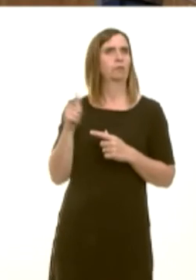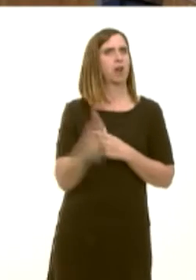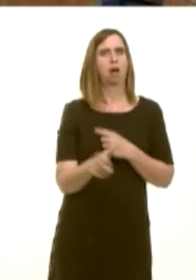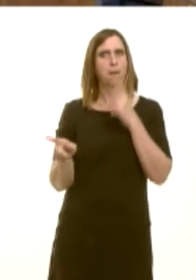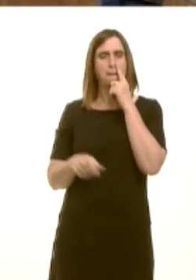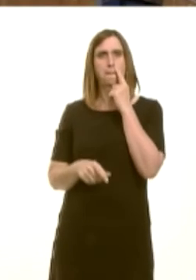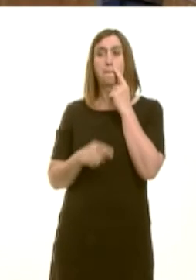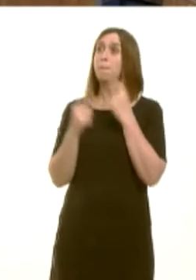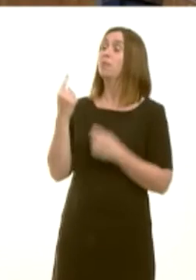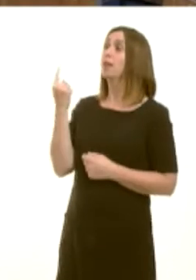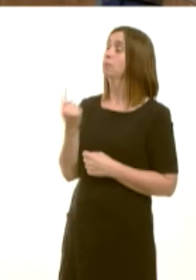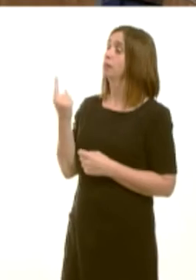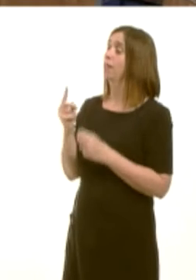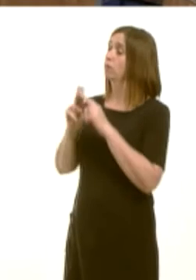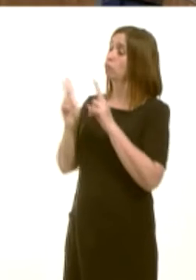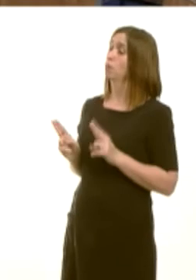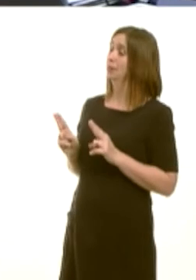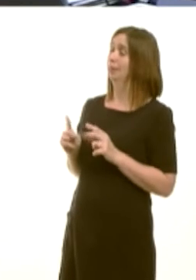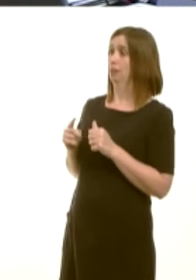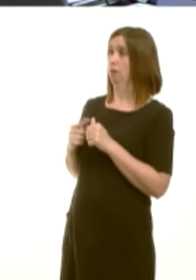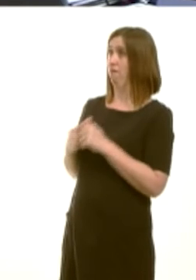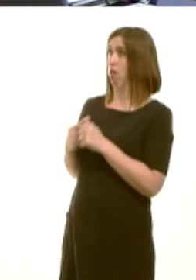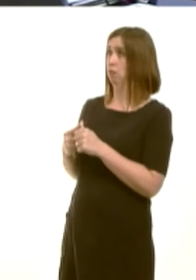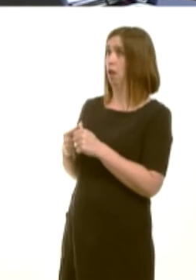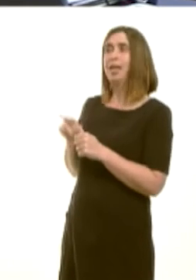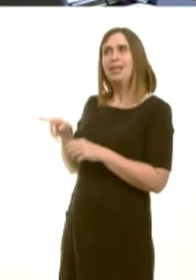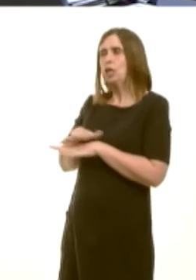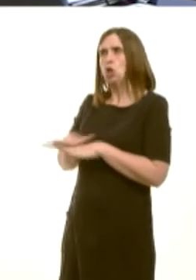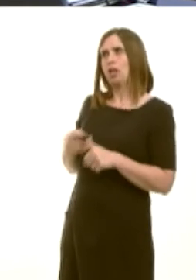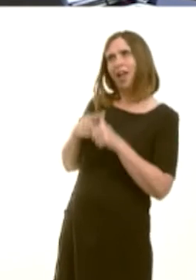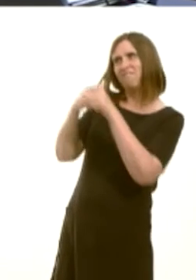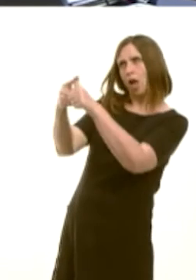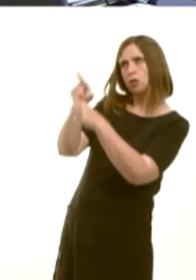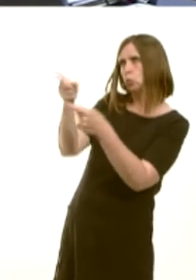property adviser to officials, not to the Minister. Secondly, of course, the Minister